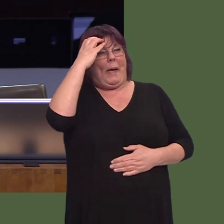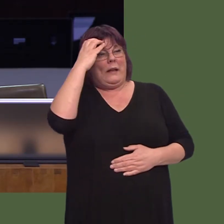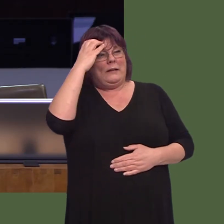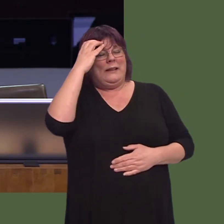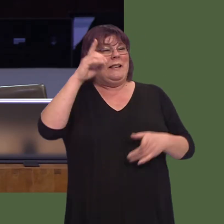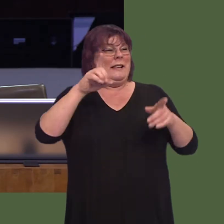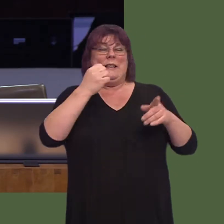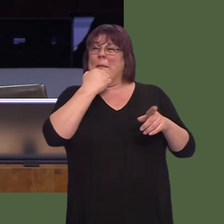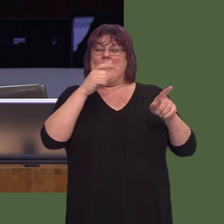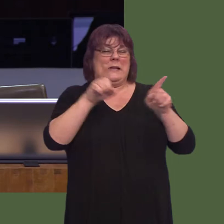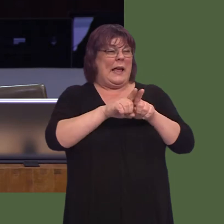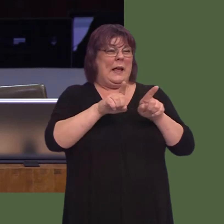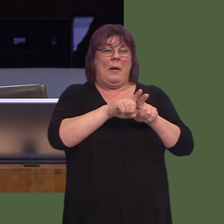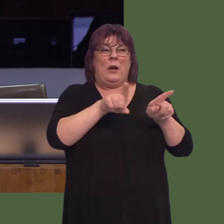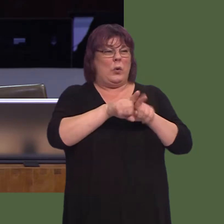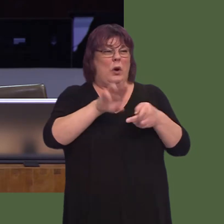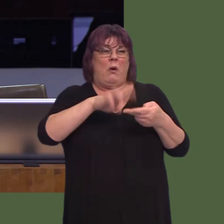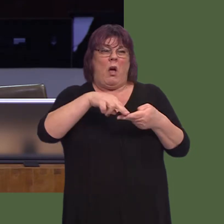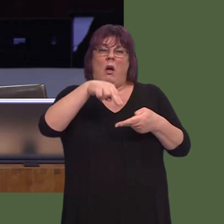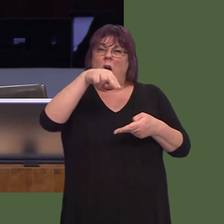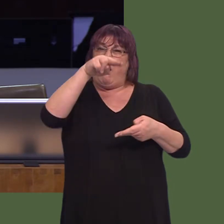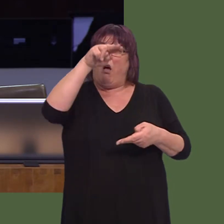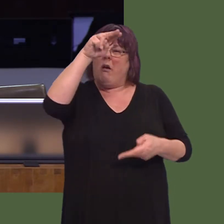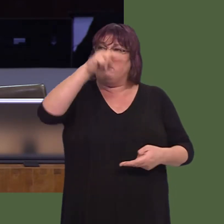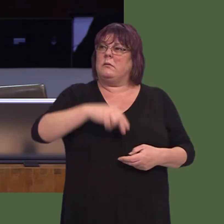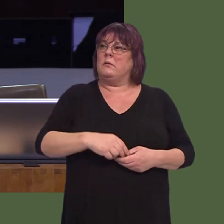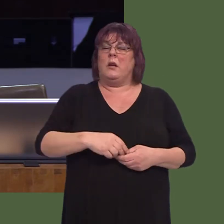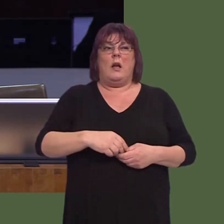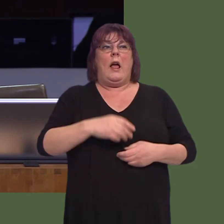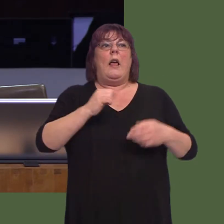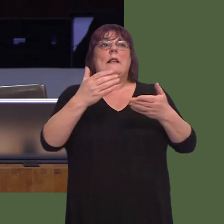moved, and it is higher and has been, as the leader of Plaid Cymru pointed out, above the